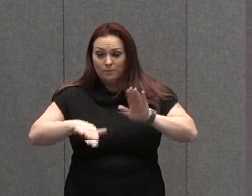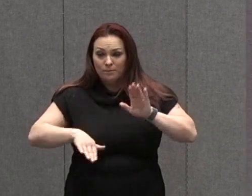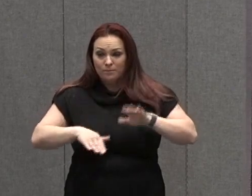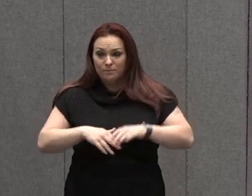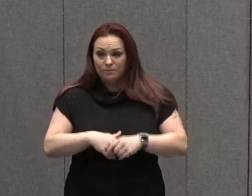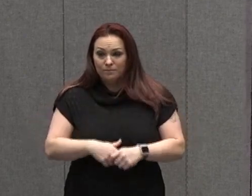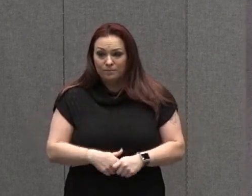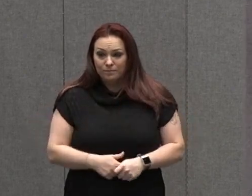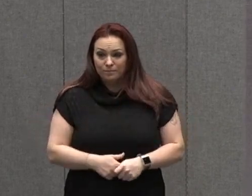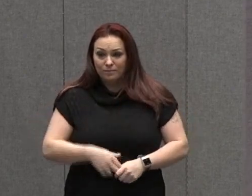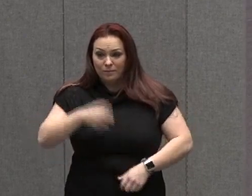Boom boom boom.